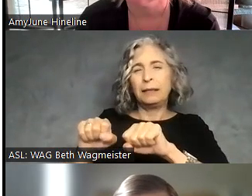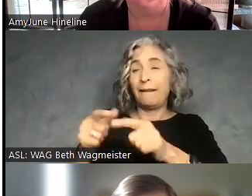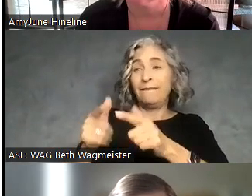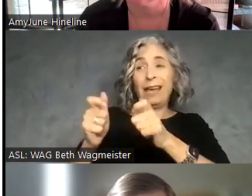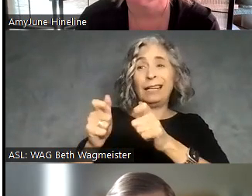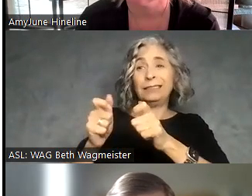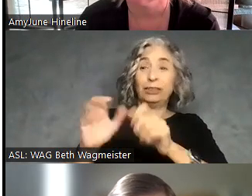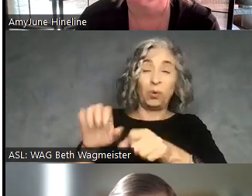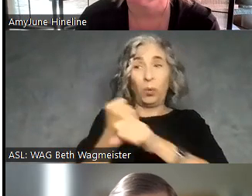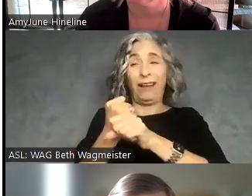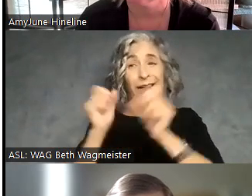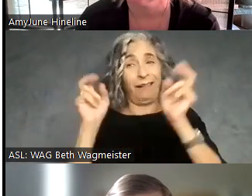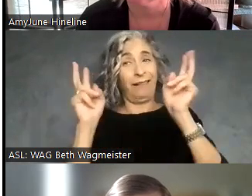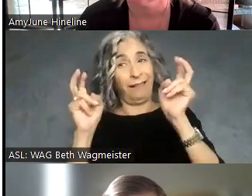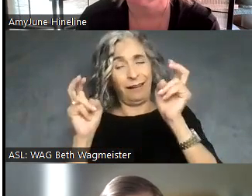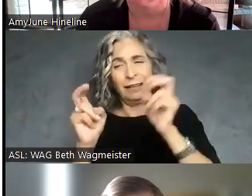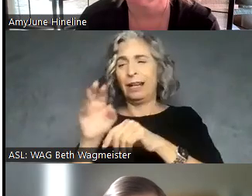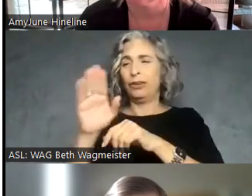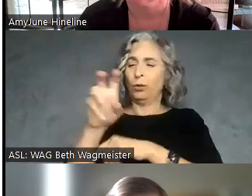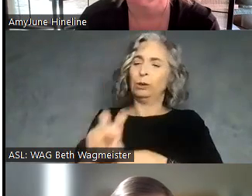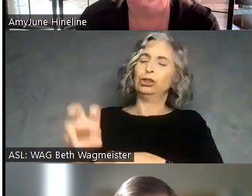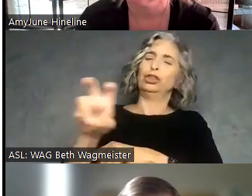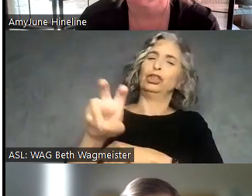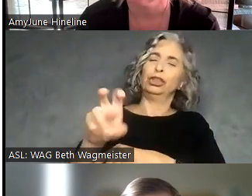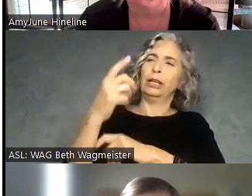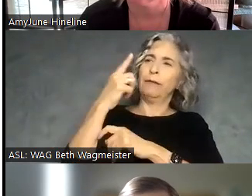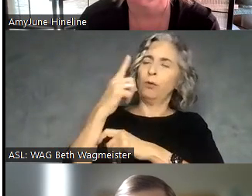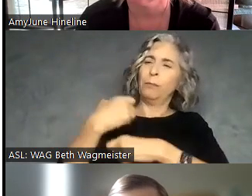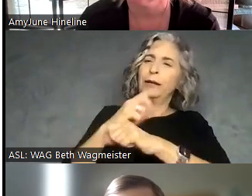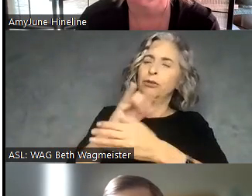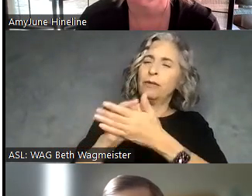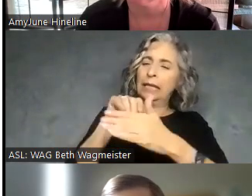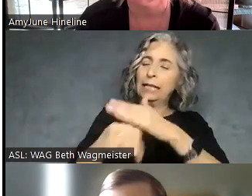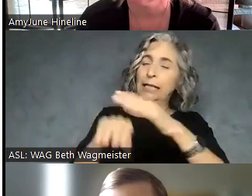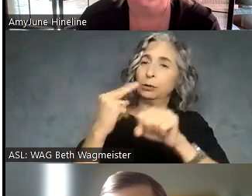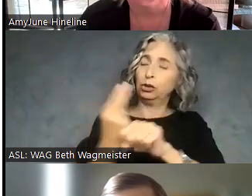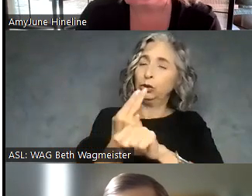Thank you very much. Got another question.